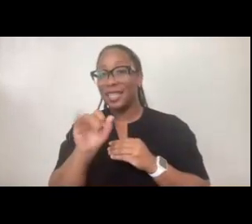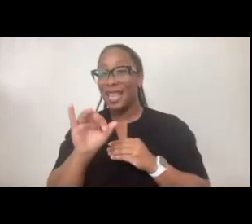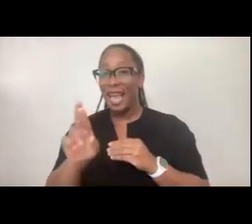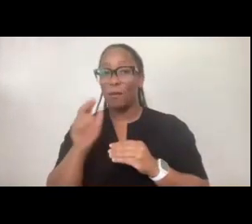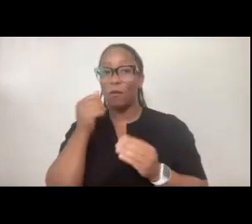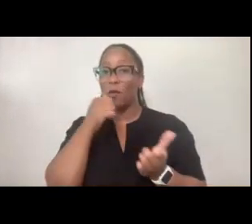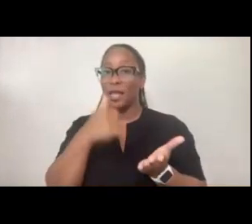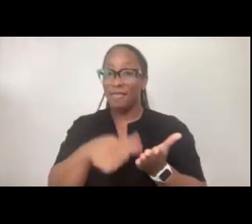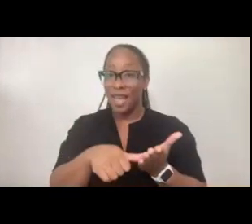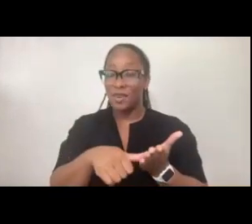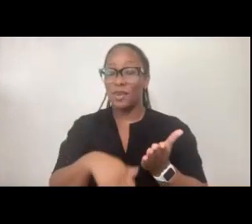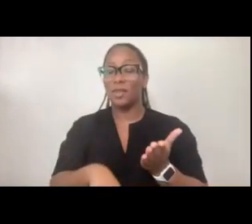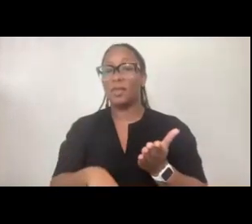perhaps, or the the.